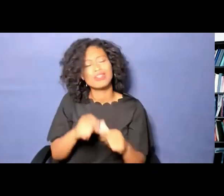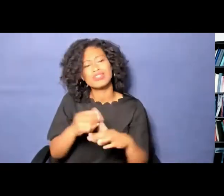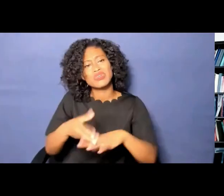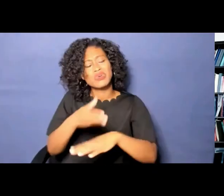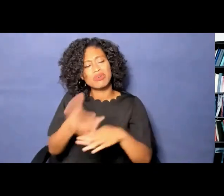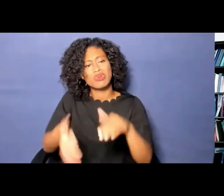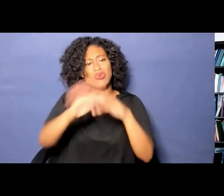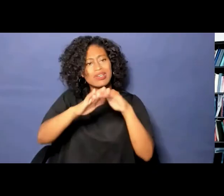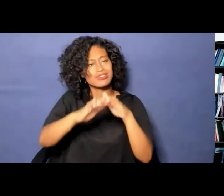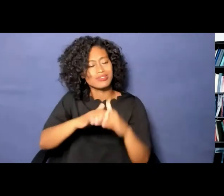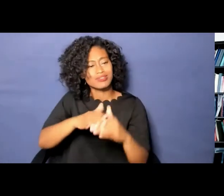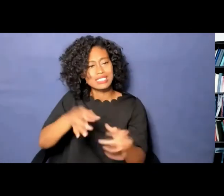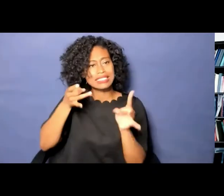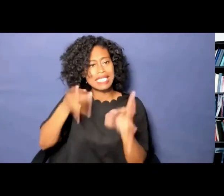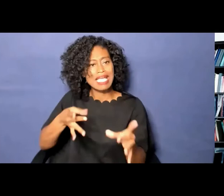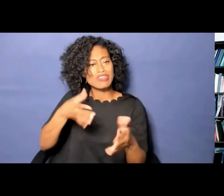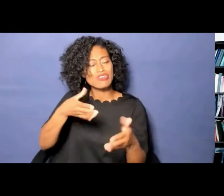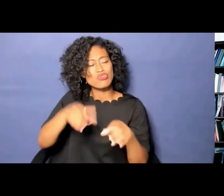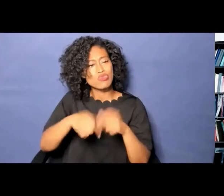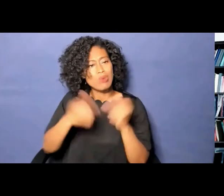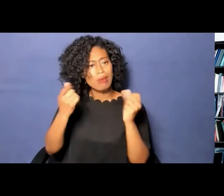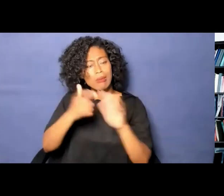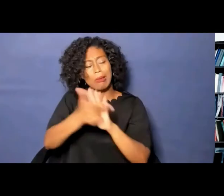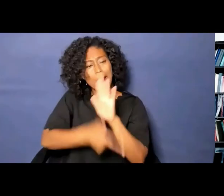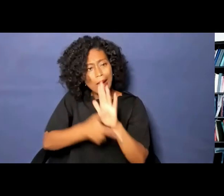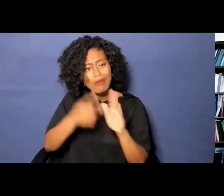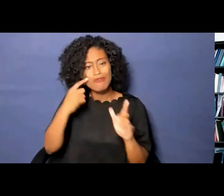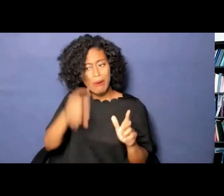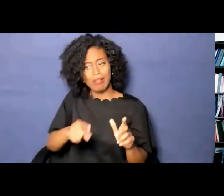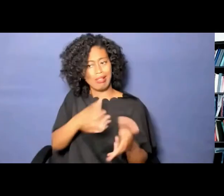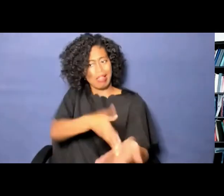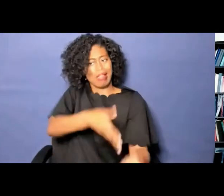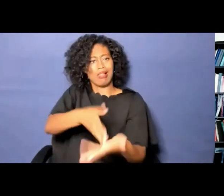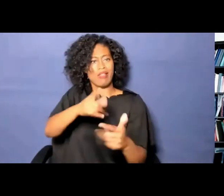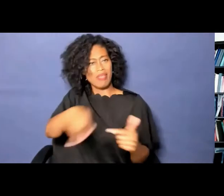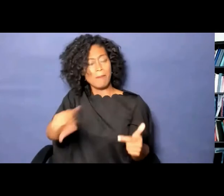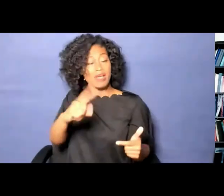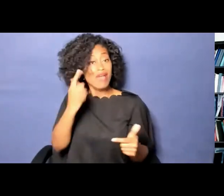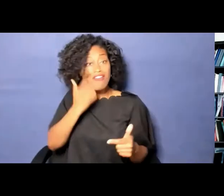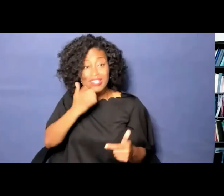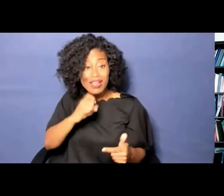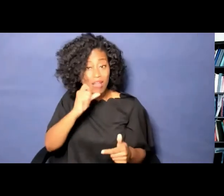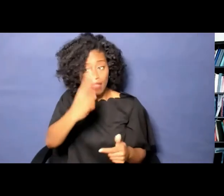and on a daily basis are often viewed not as individuals but as a faceless mask.